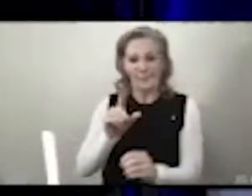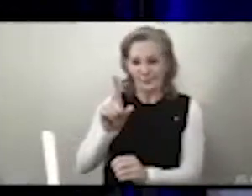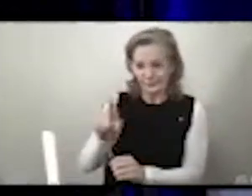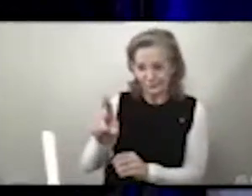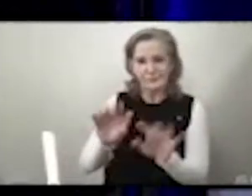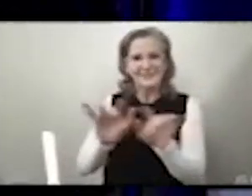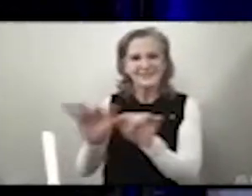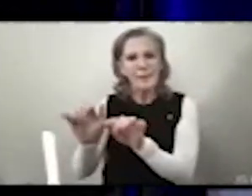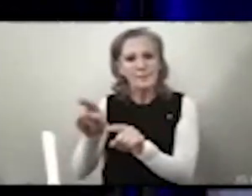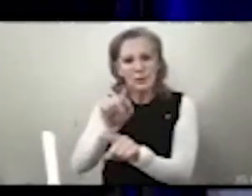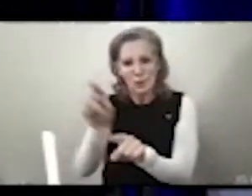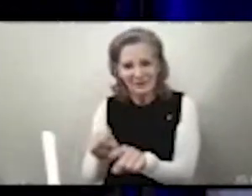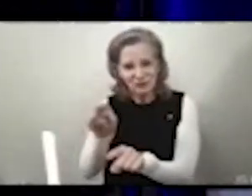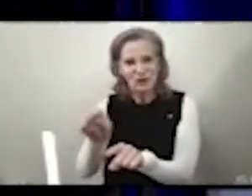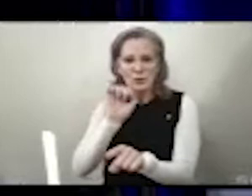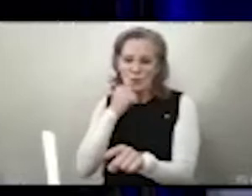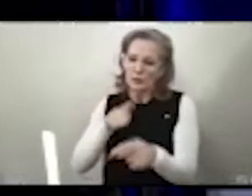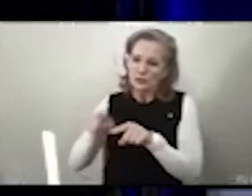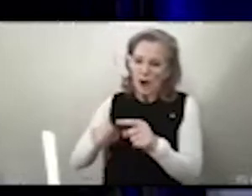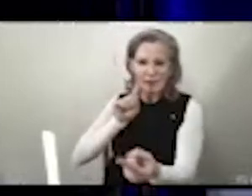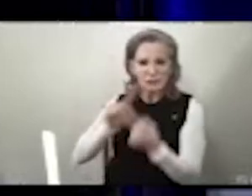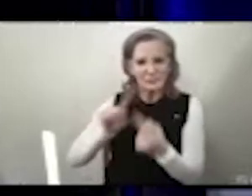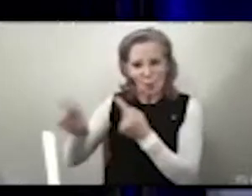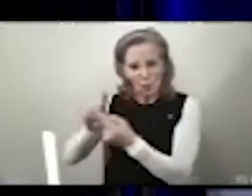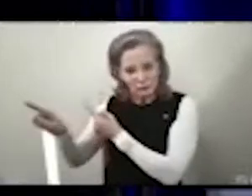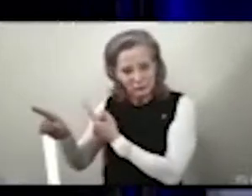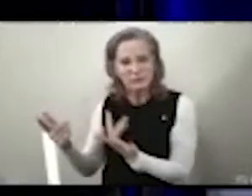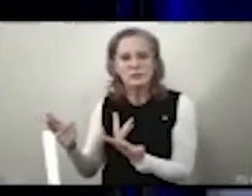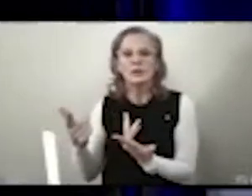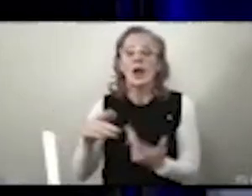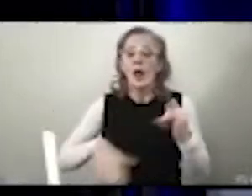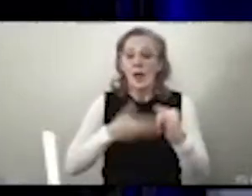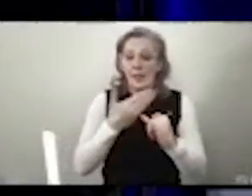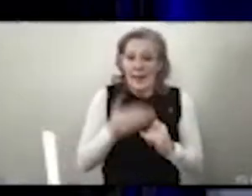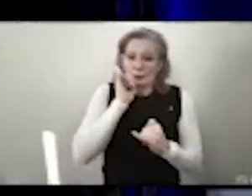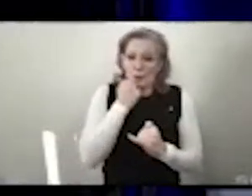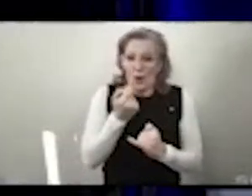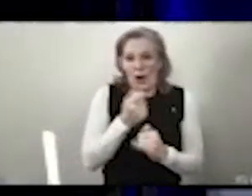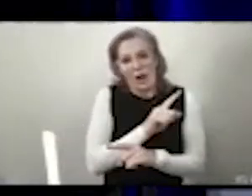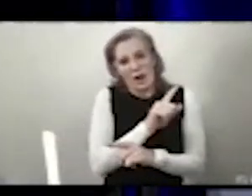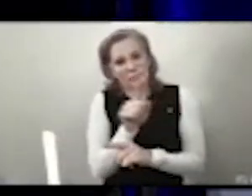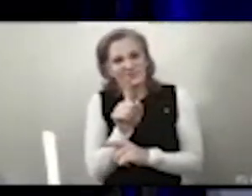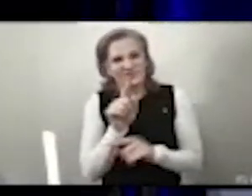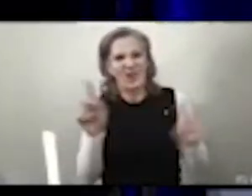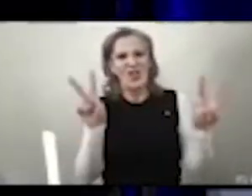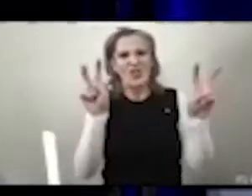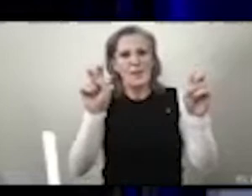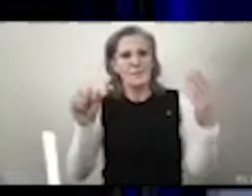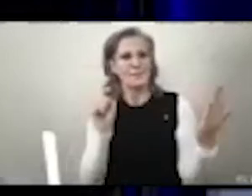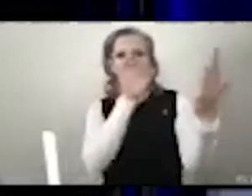And afterwards, we'll look to assemble questions by theme, and the answers will go up on our microsite, which you can access very easily. And you should note that this